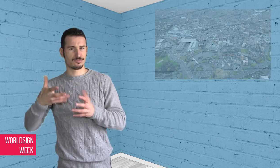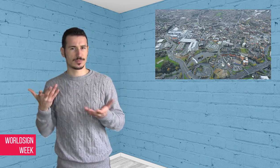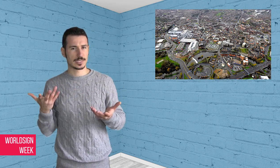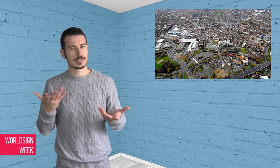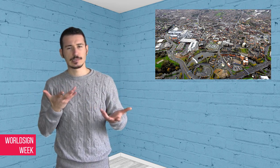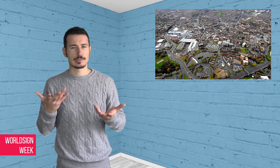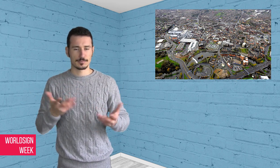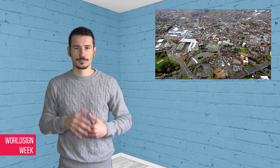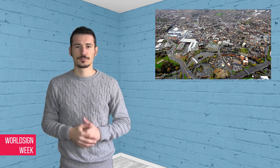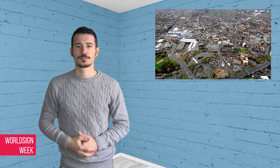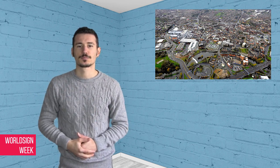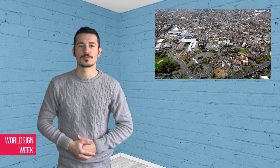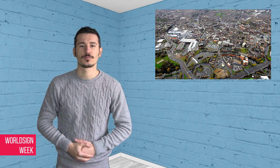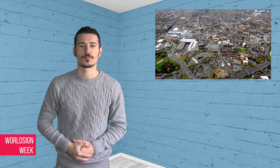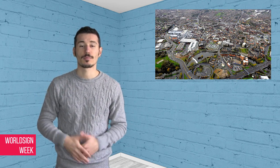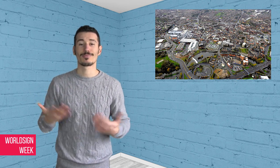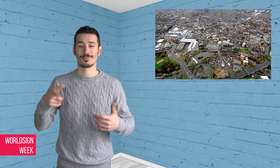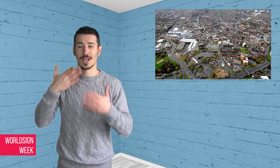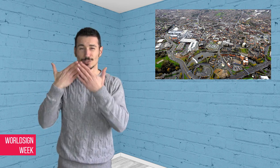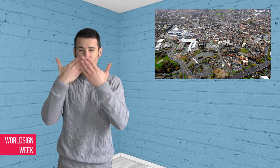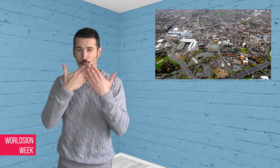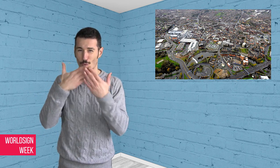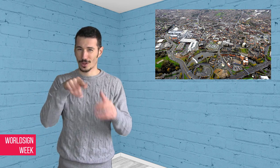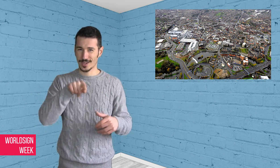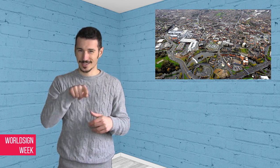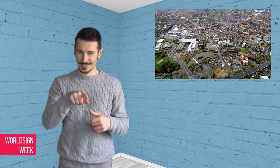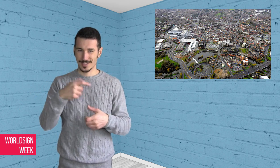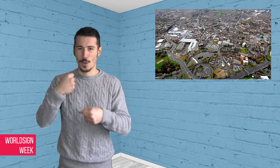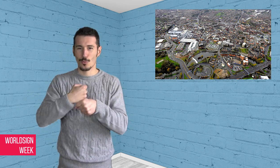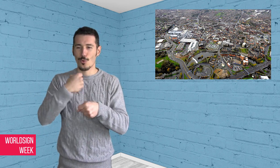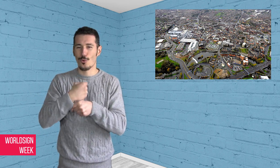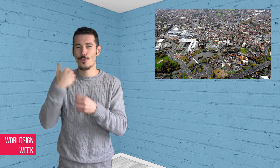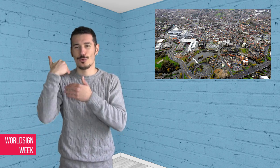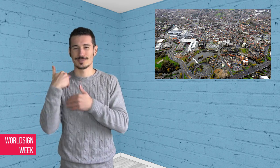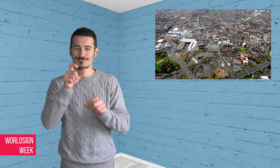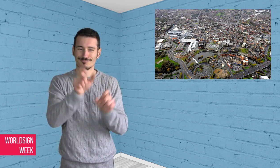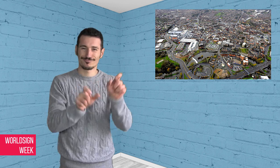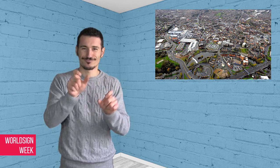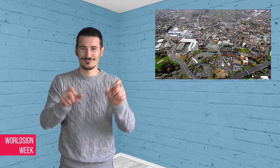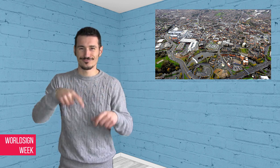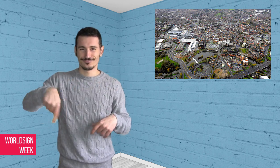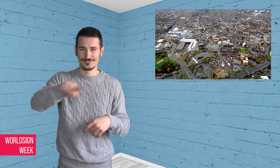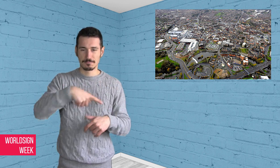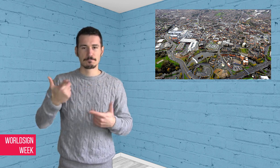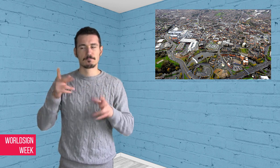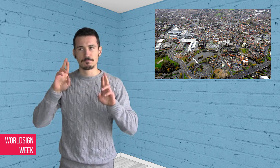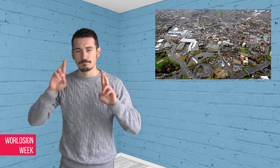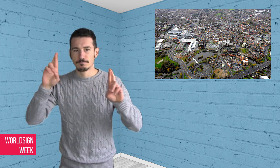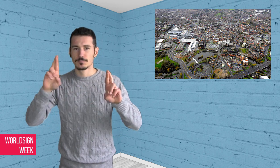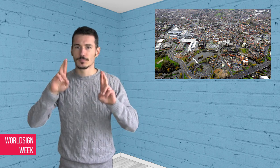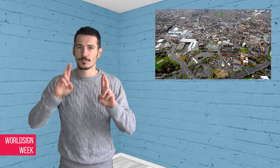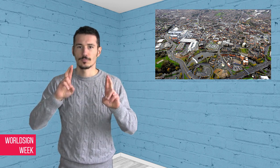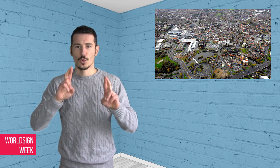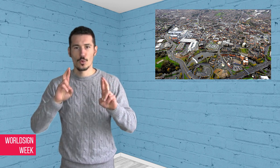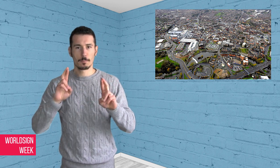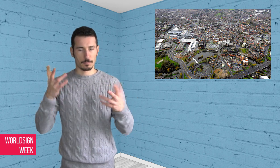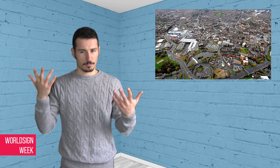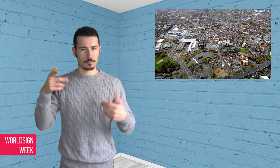Staff members at the deaf school hope this decision would be reversed, and over 11,000